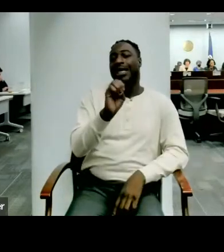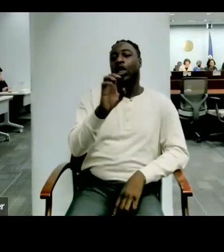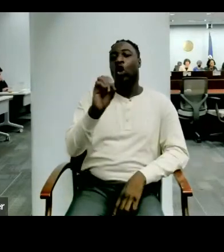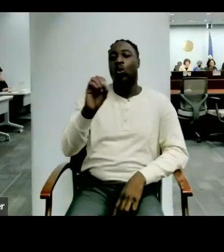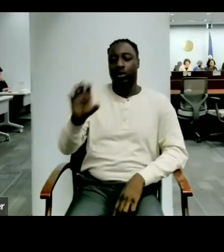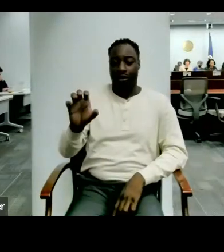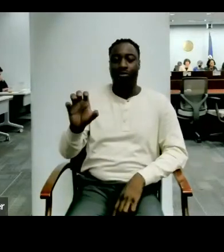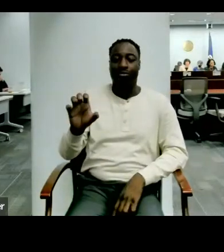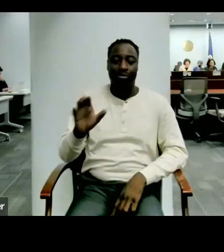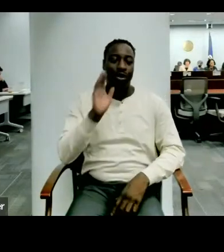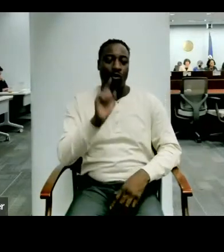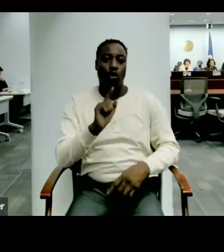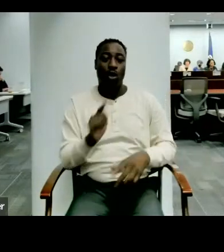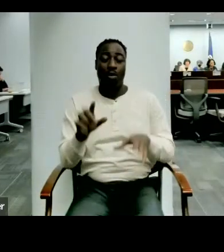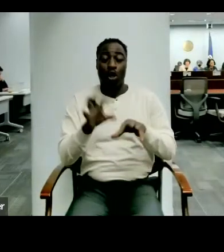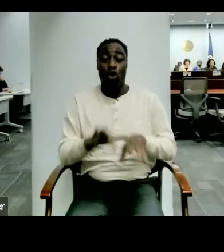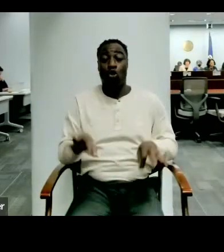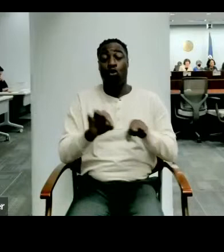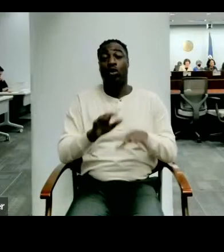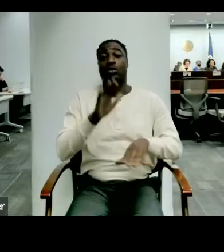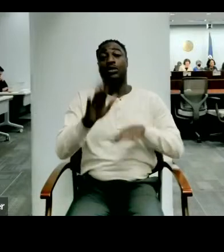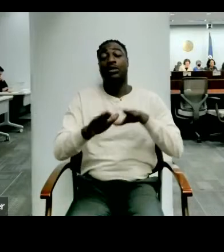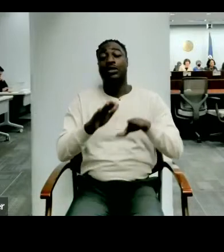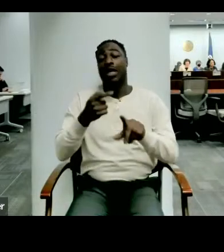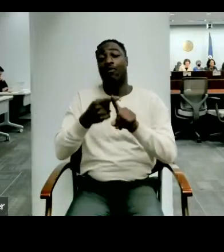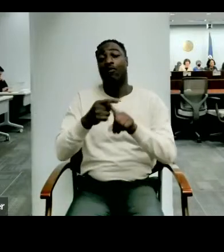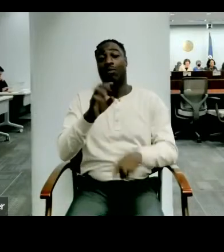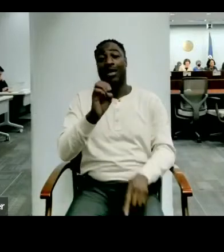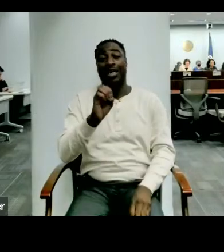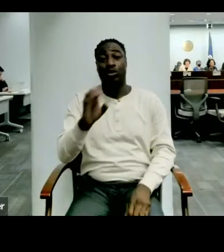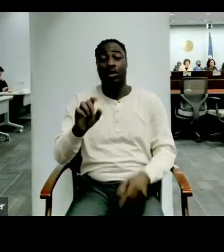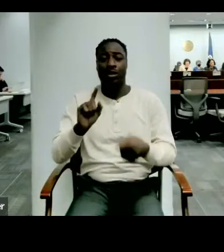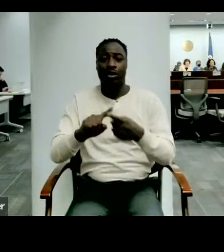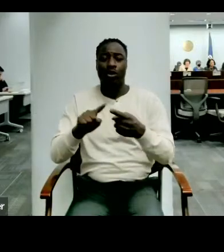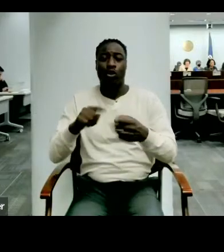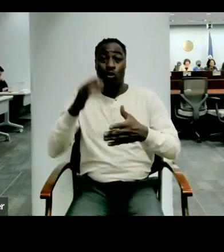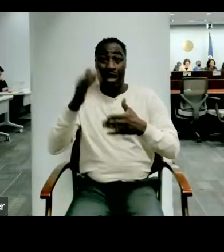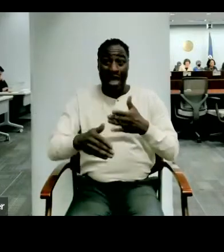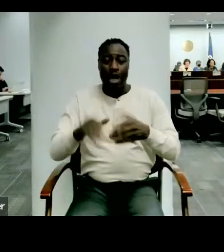would be a critical step that the EEOC could take to irradicating workplace discrimination.